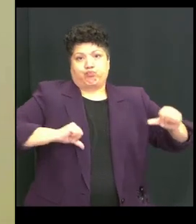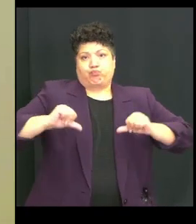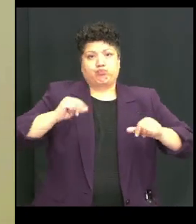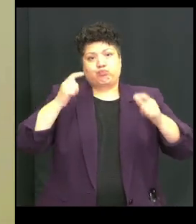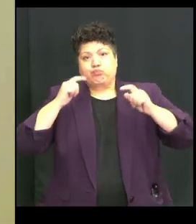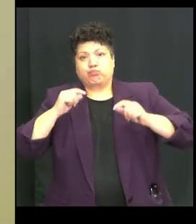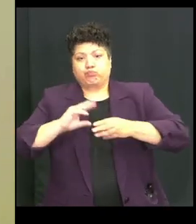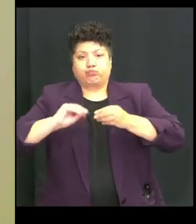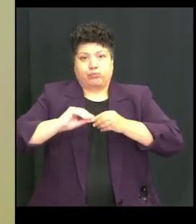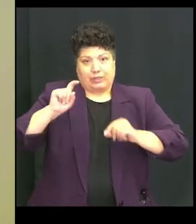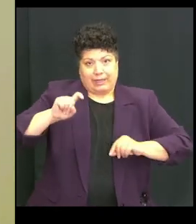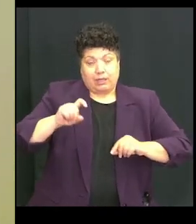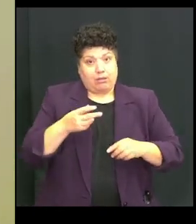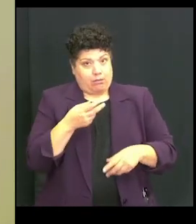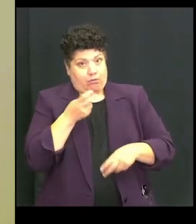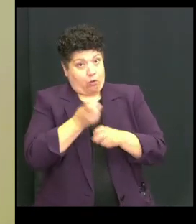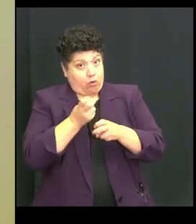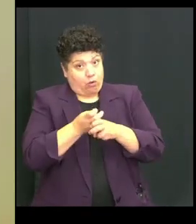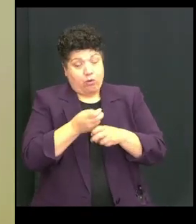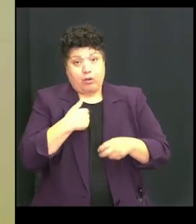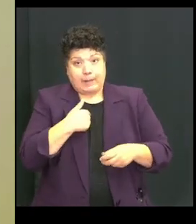To see the other side makes it more dangerous politically.